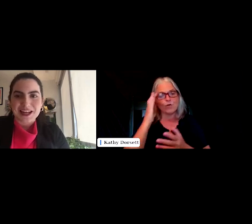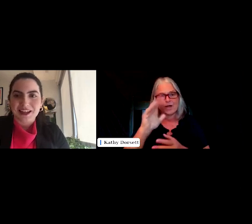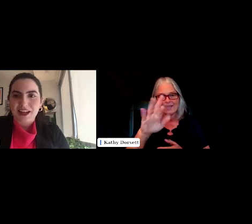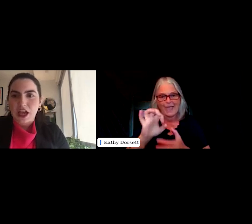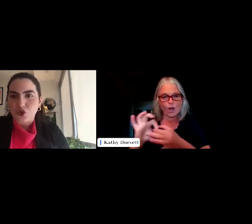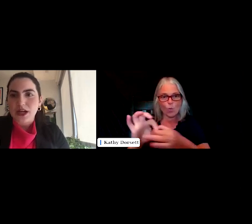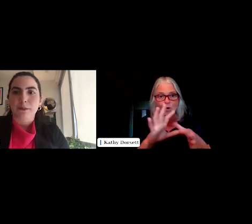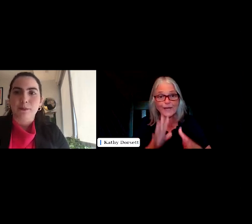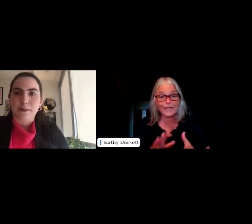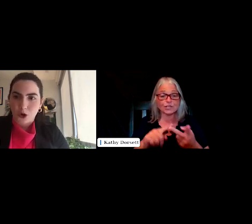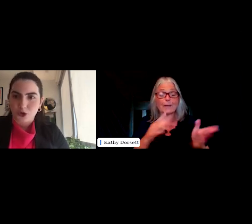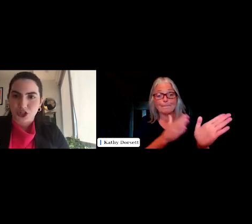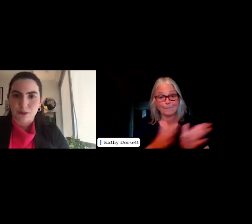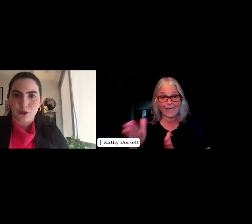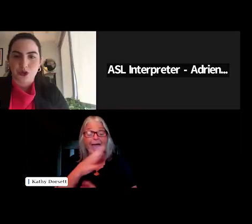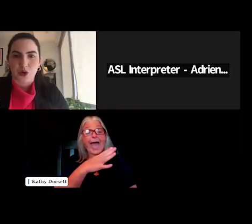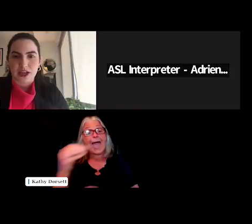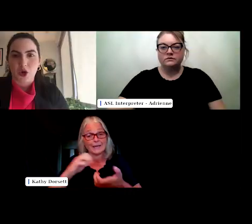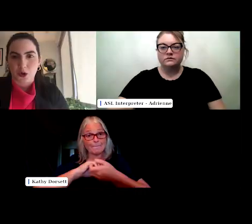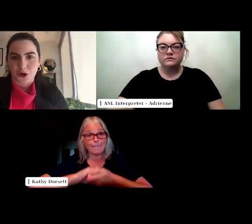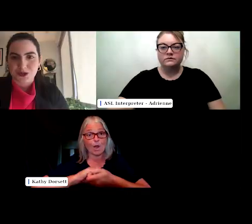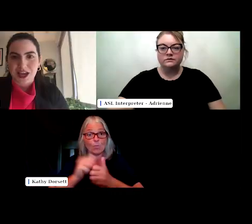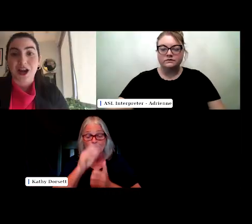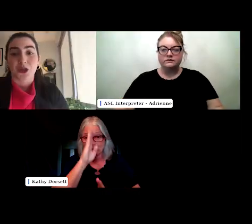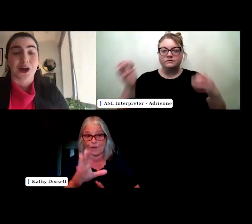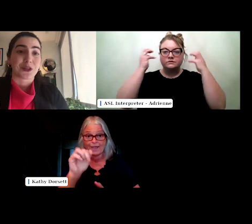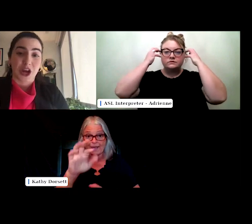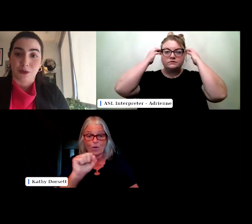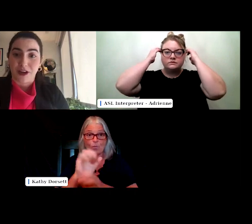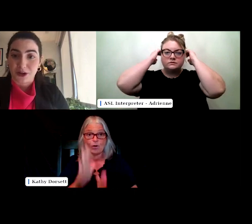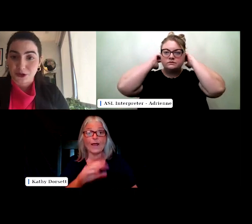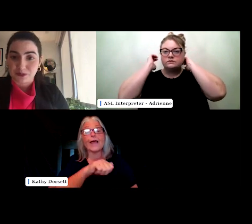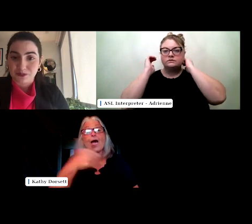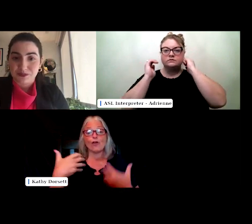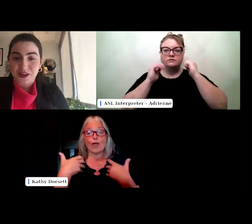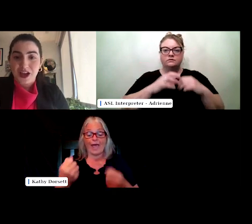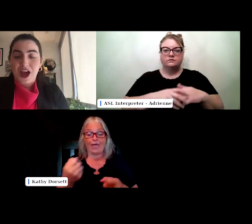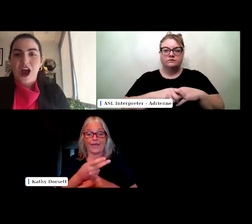Planning and training in partnership with direct workers and other healthcare providers.